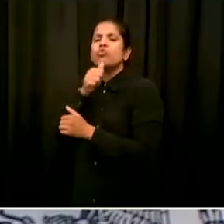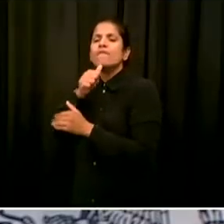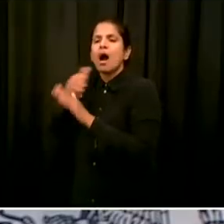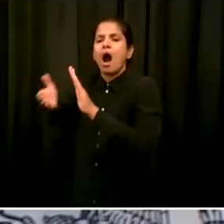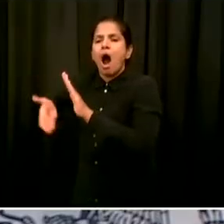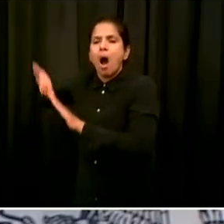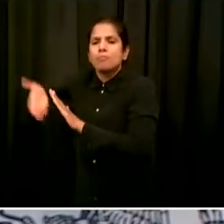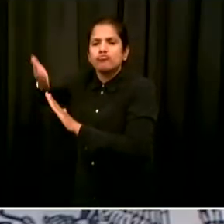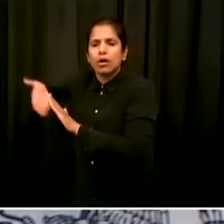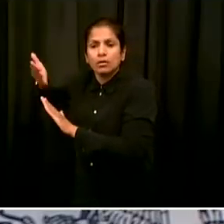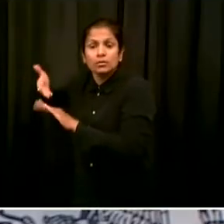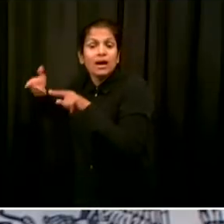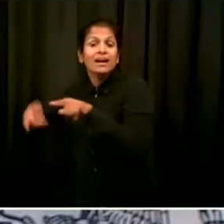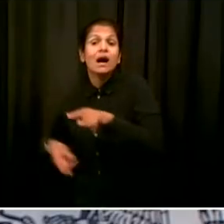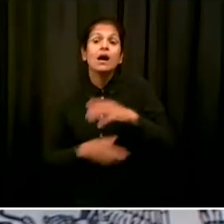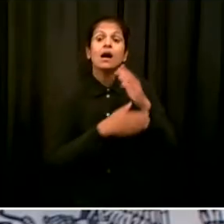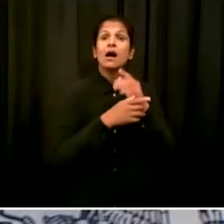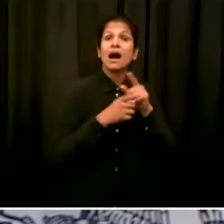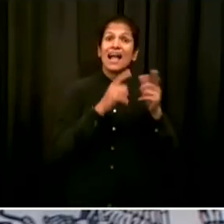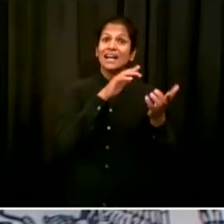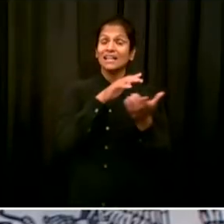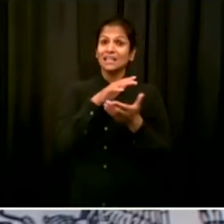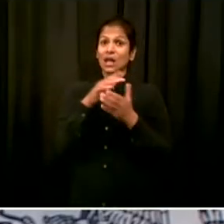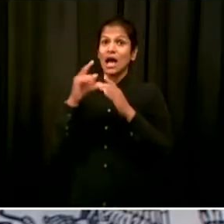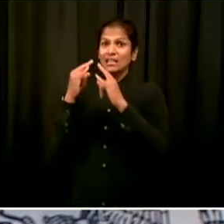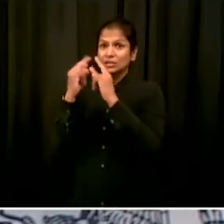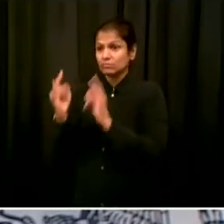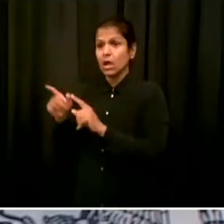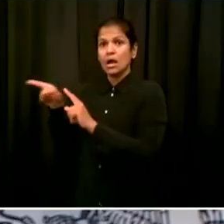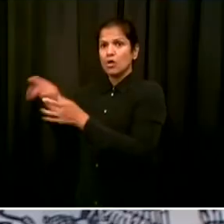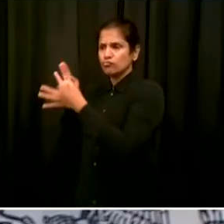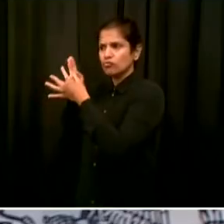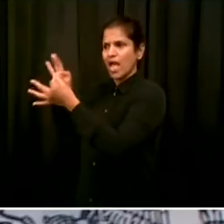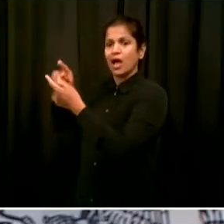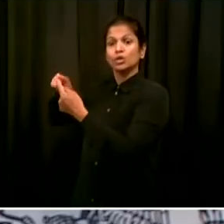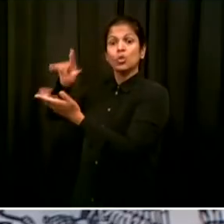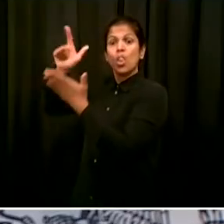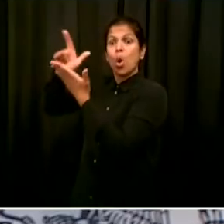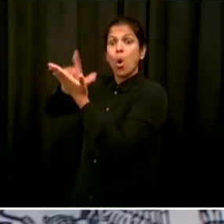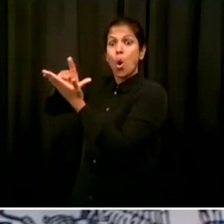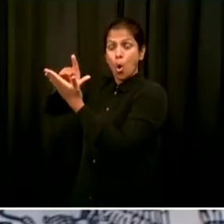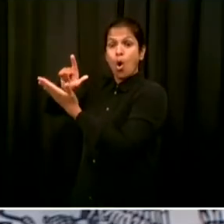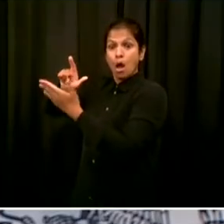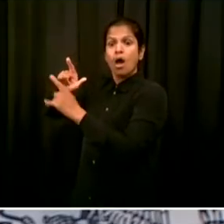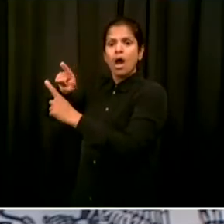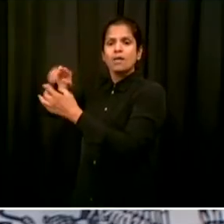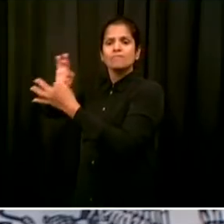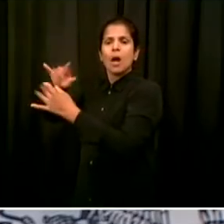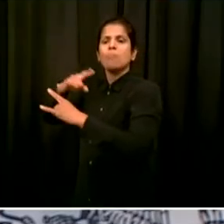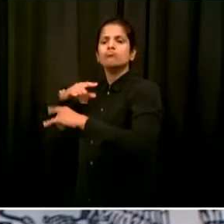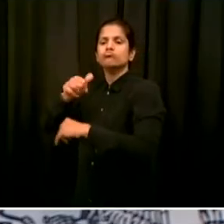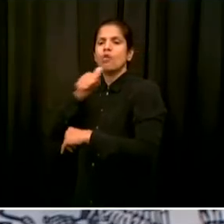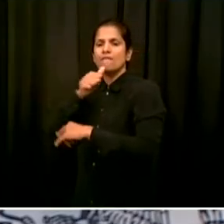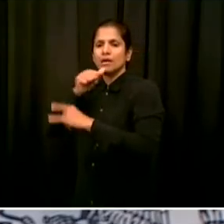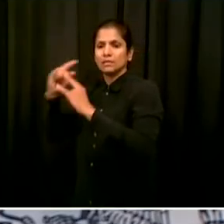AND THERE ARE PROBABLY LEGAL ISSUES WE HAVE TO THAT HAVE DEBATE INCLUDING THE HEALTH